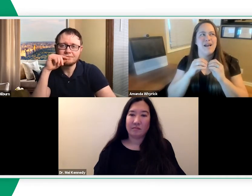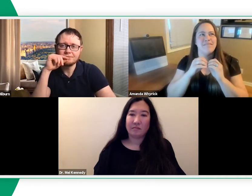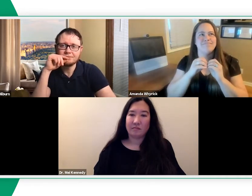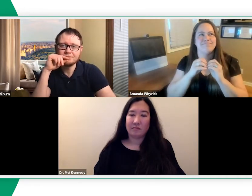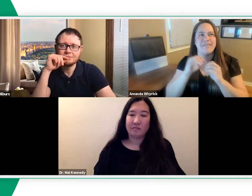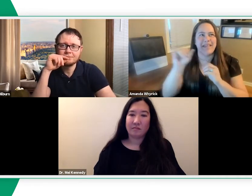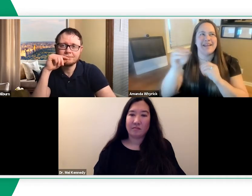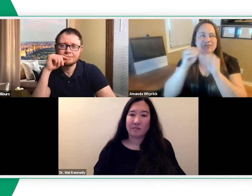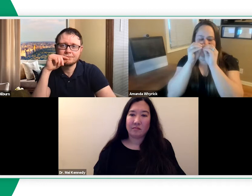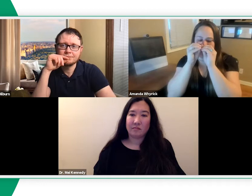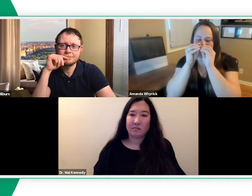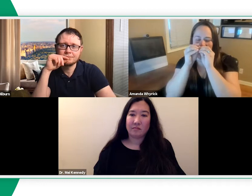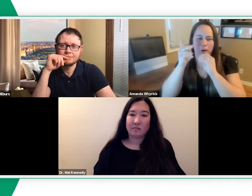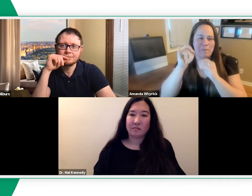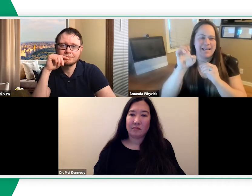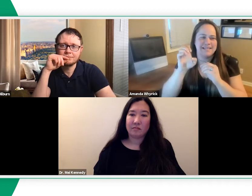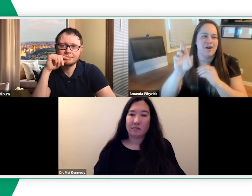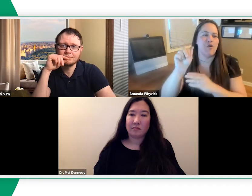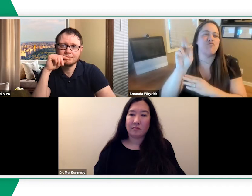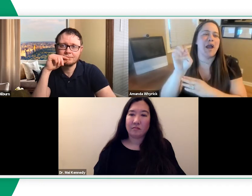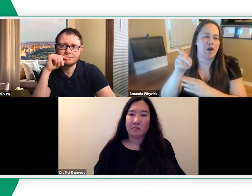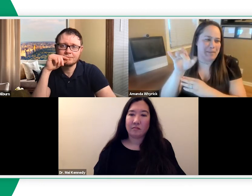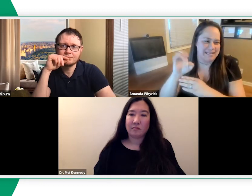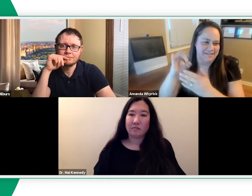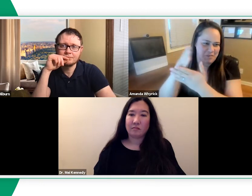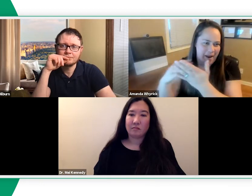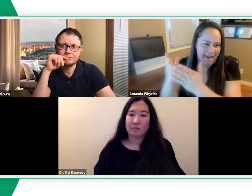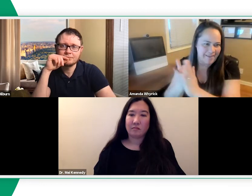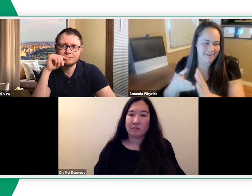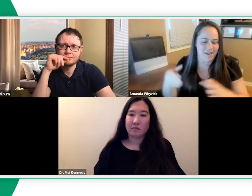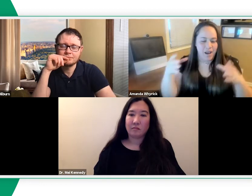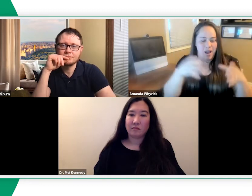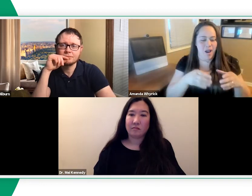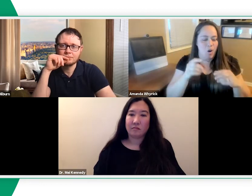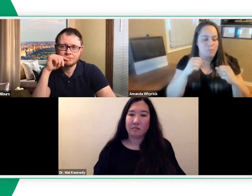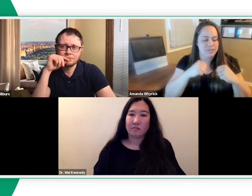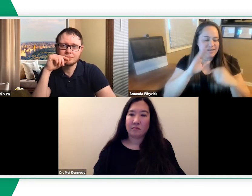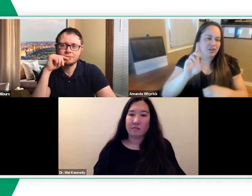But really, that is just a small piece, rare piece, of the pie.